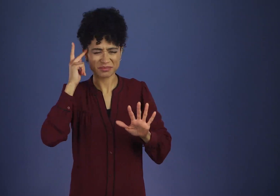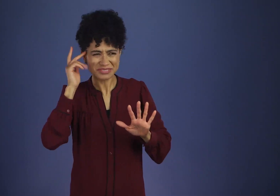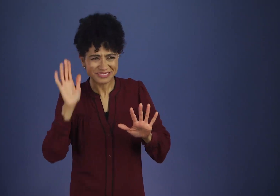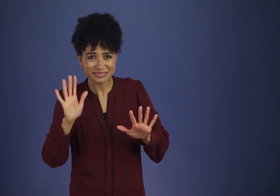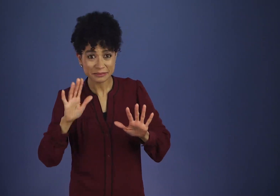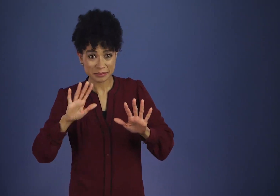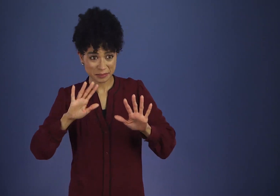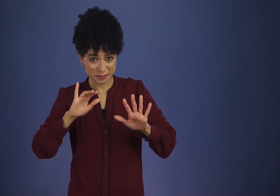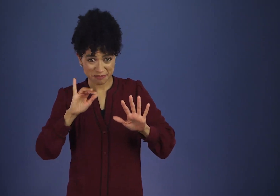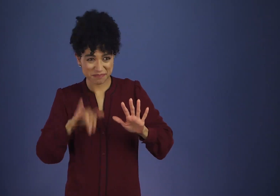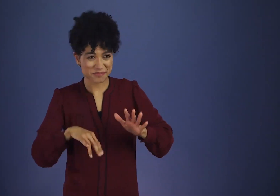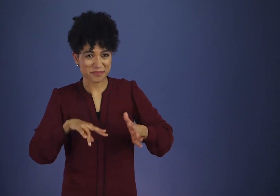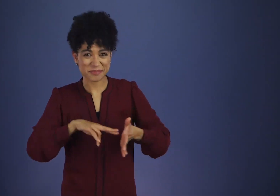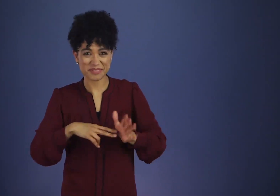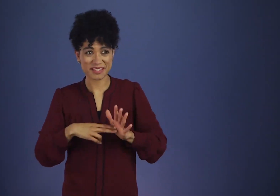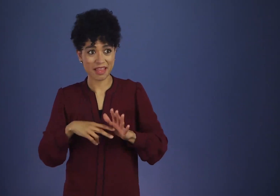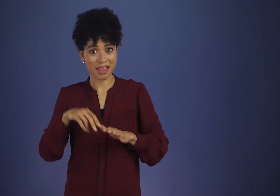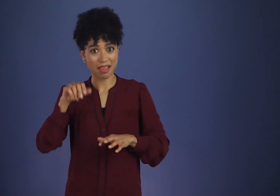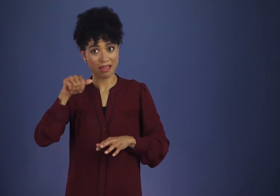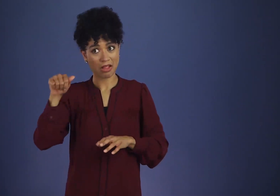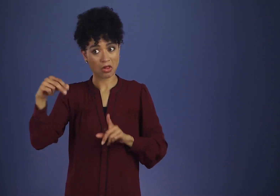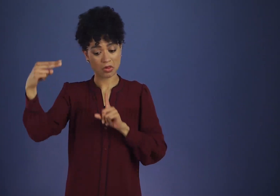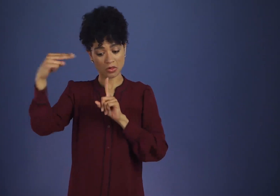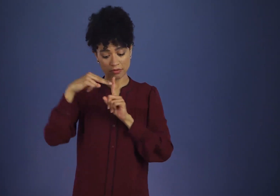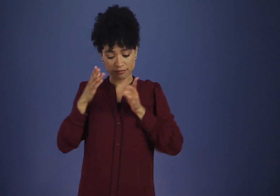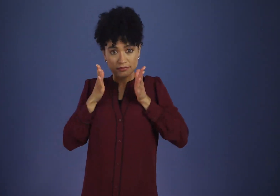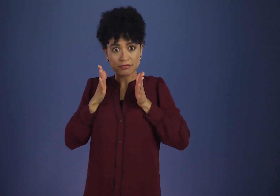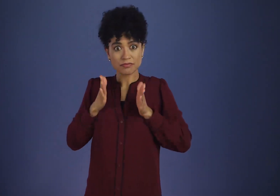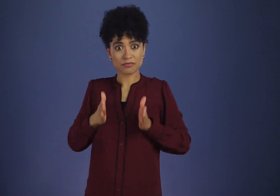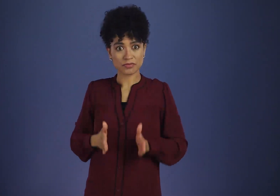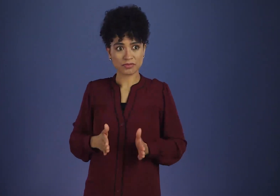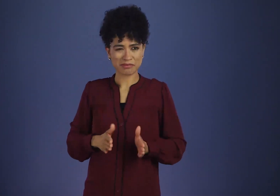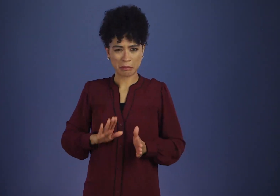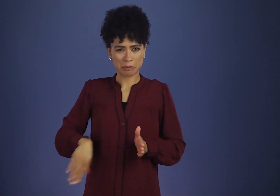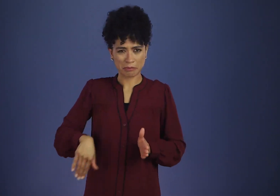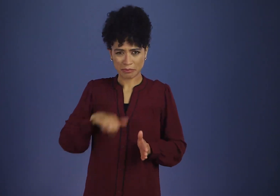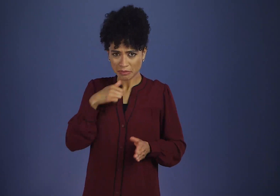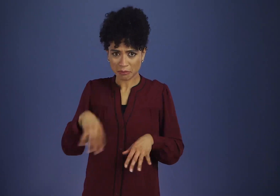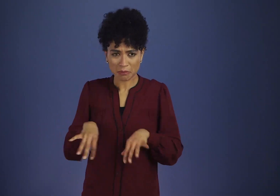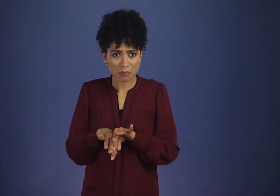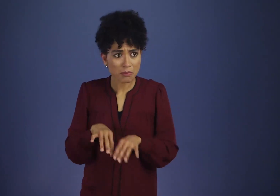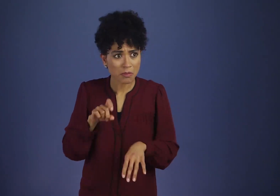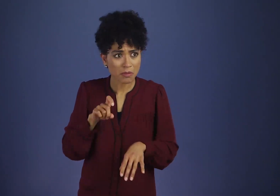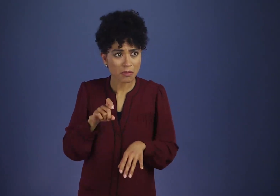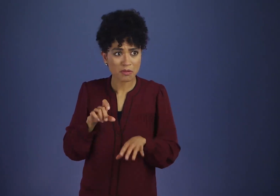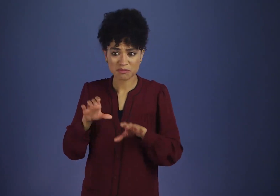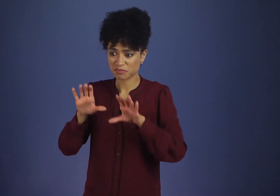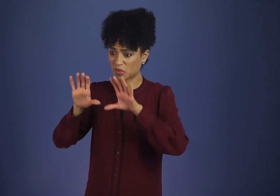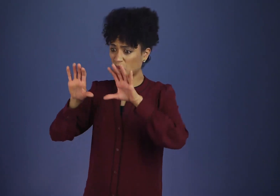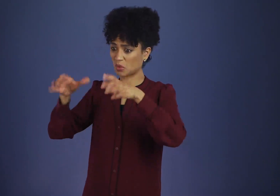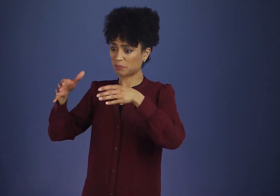“Does this mean,” some will anxiously ask, “that in A.A. the individual doesn’t count for much?